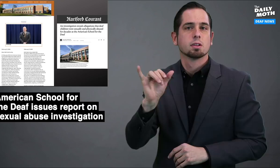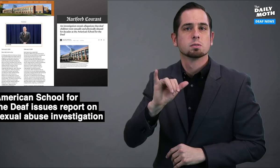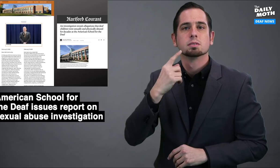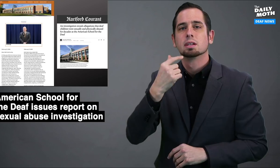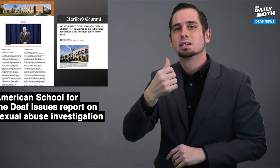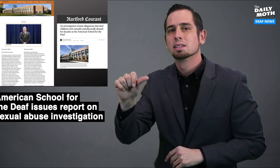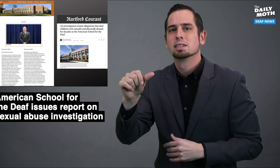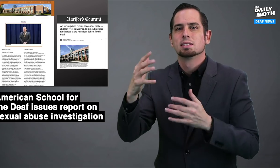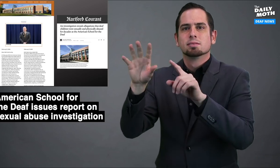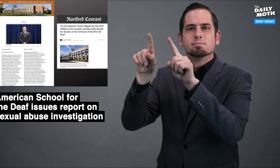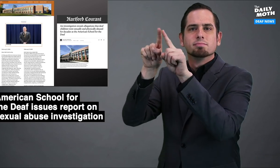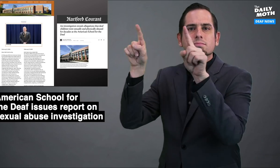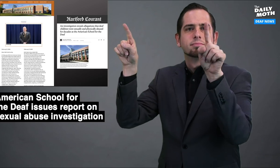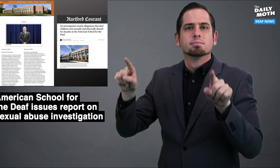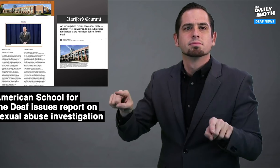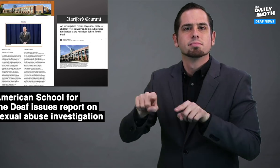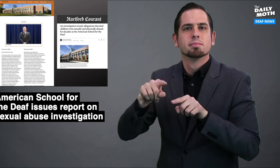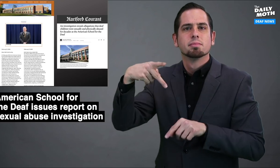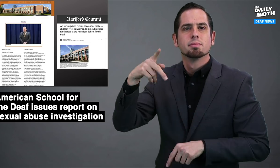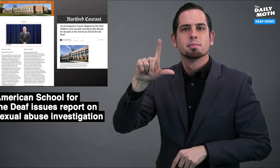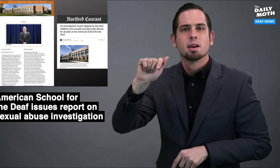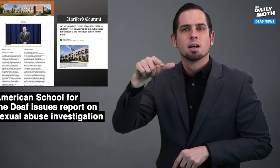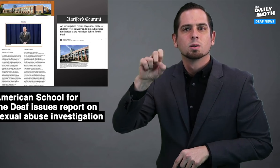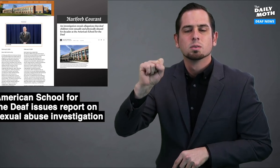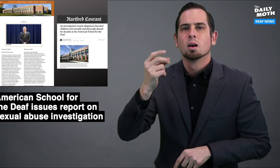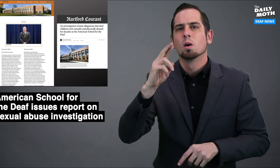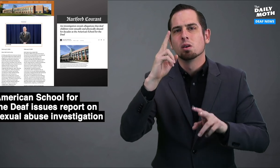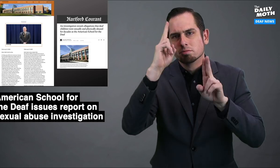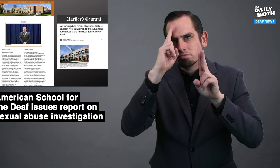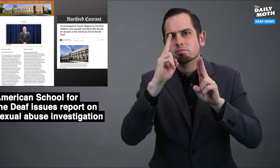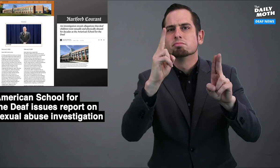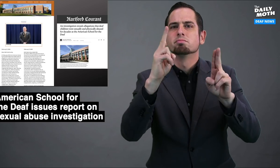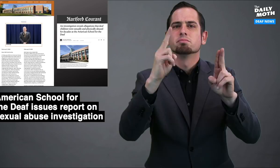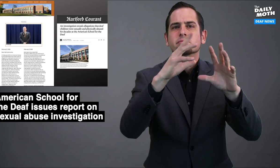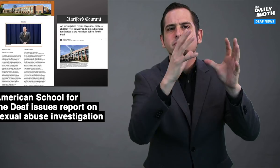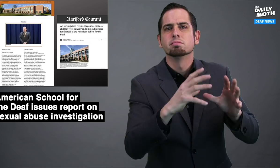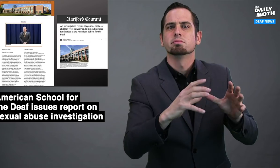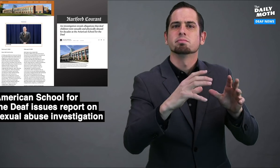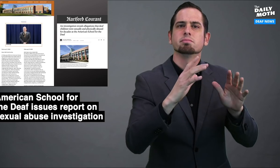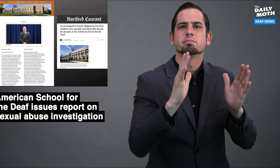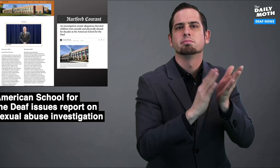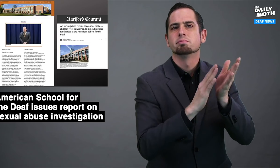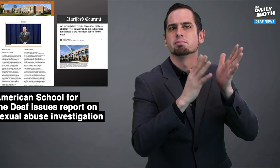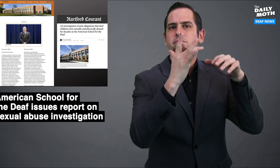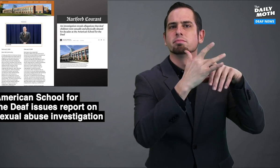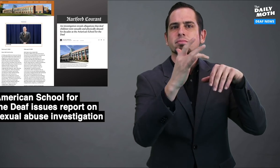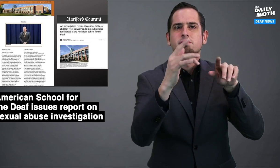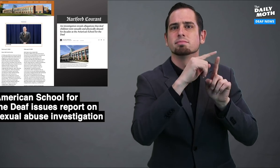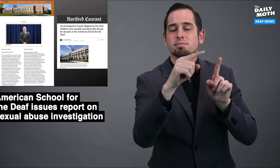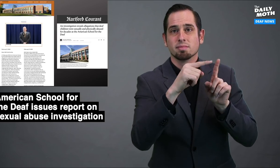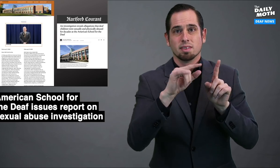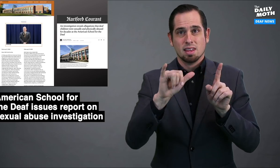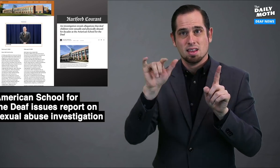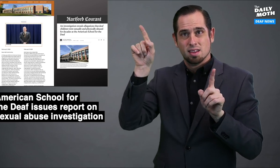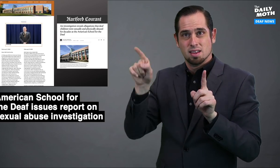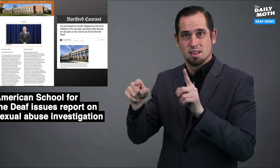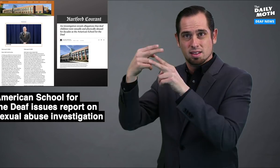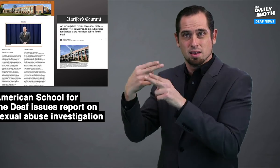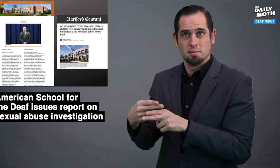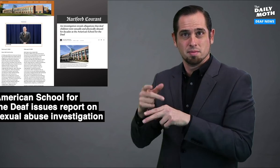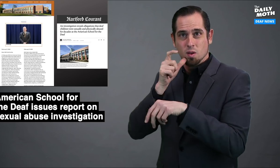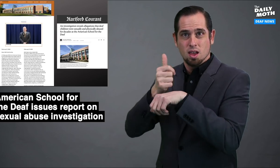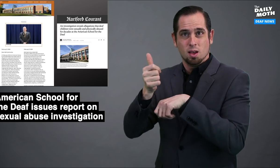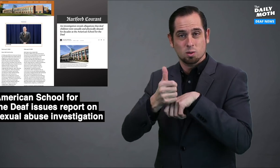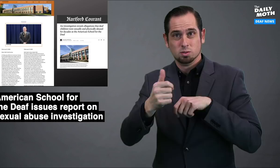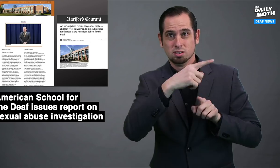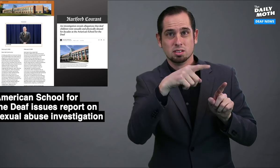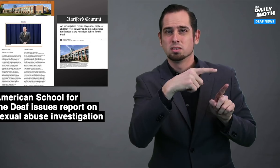and that any plaques or honoraria of the accused